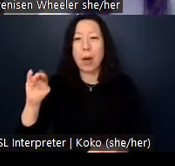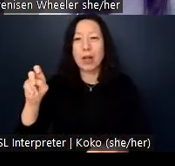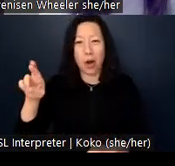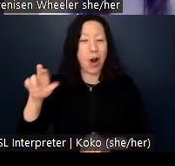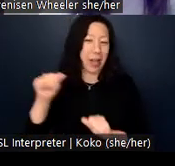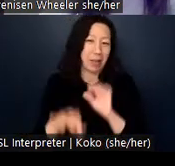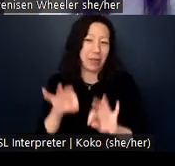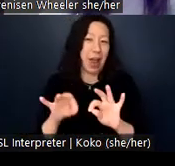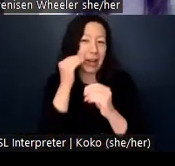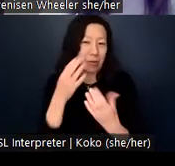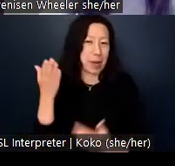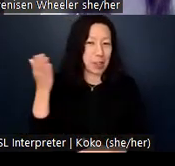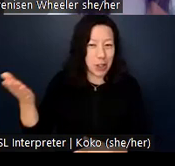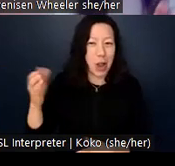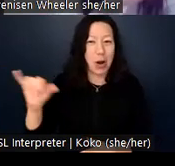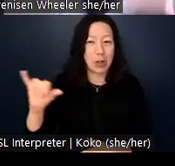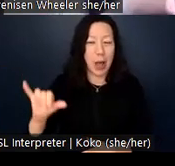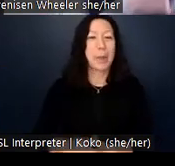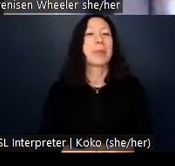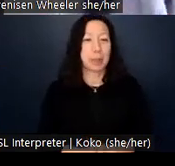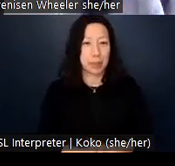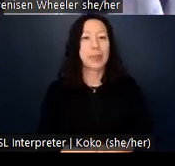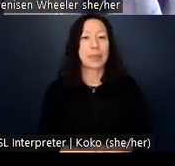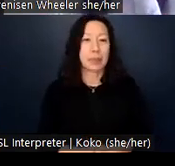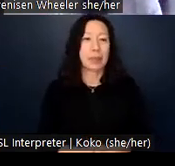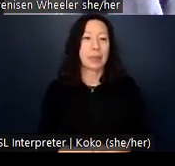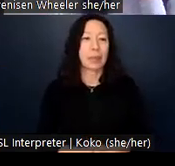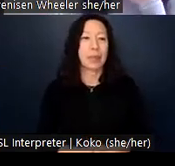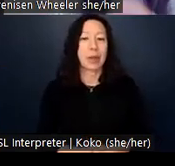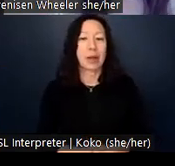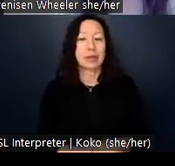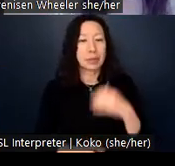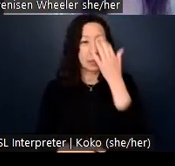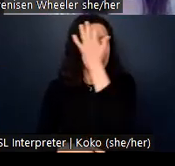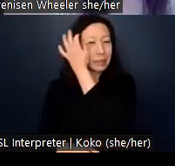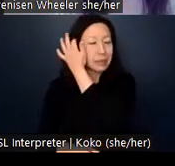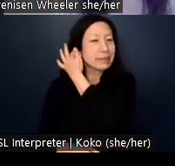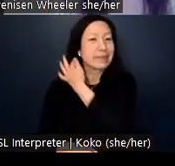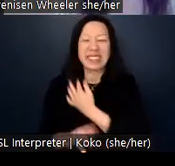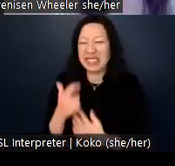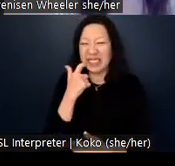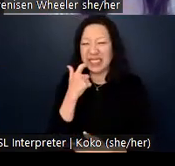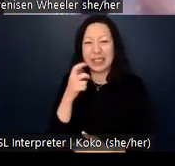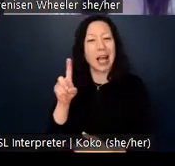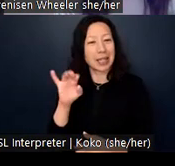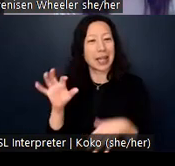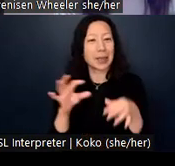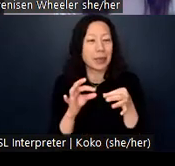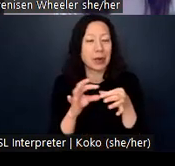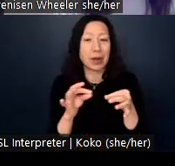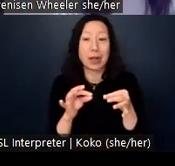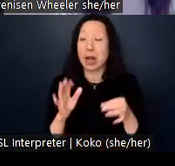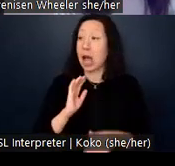12:18:10 , not too long ago, just a moment ago, that our feels understanding of the dynamics